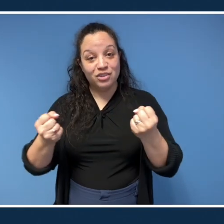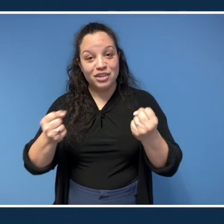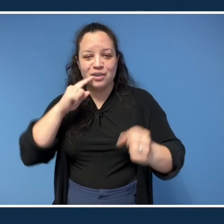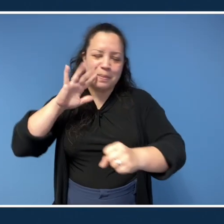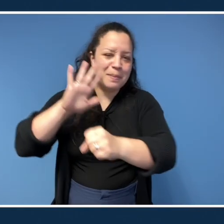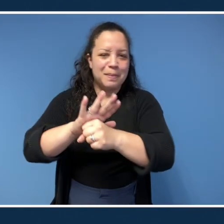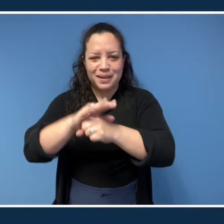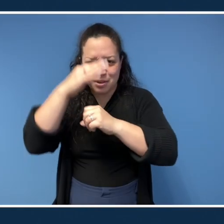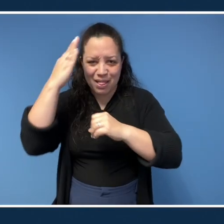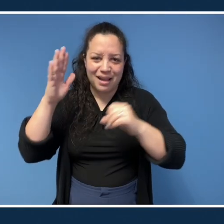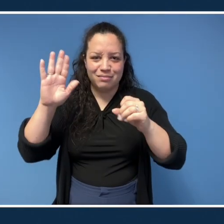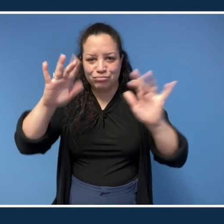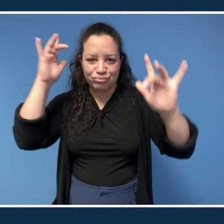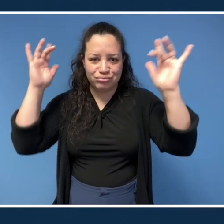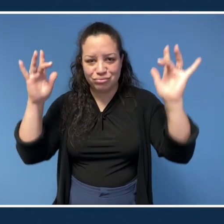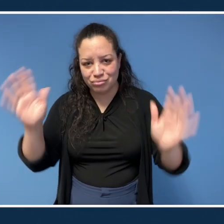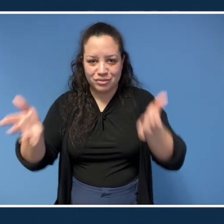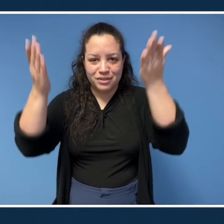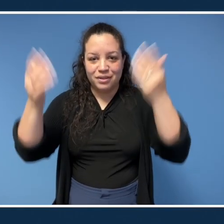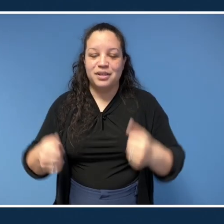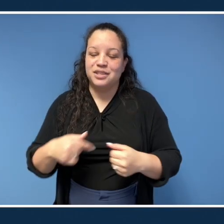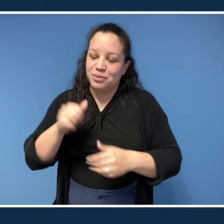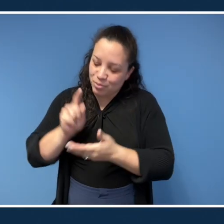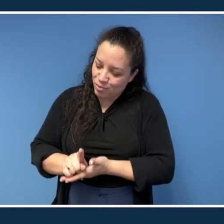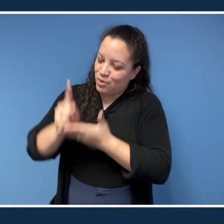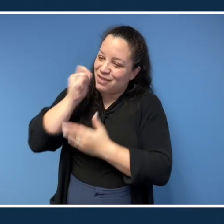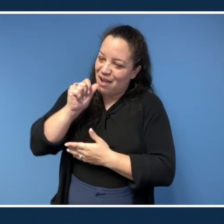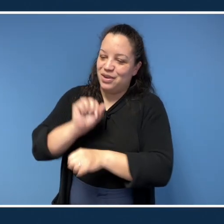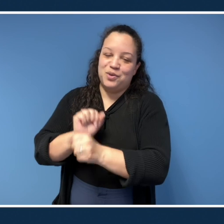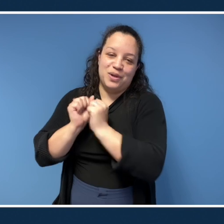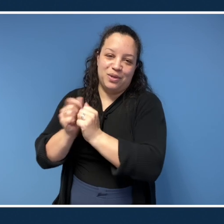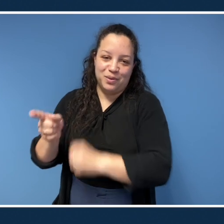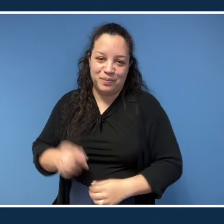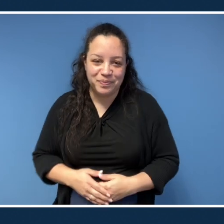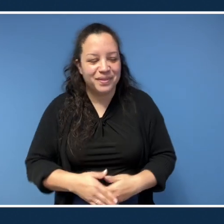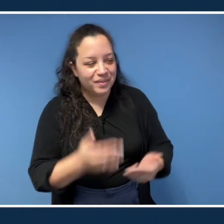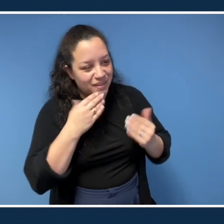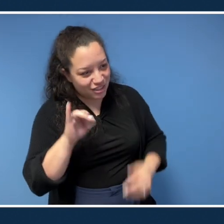It's a privilege to work with you every day. Thanks, Jill. And the last thing I would say is I'll.